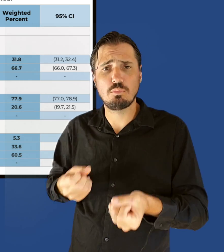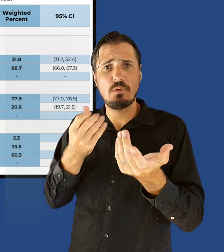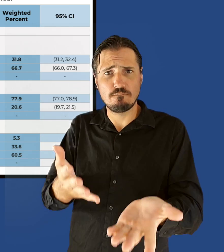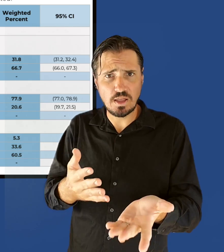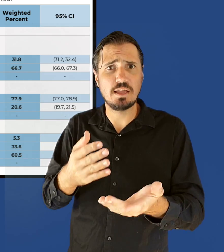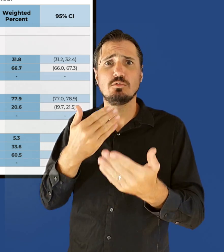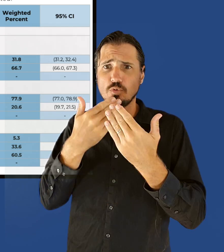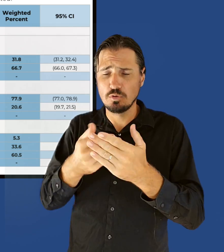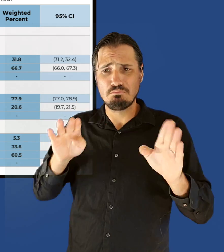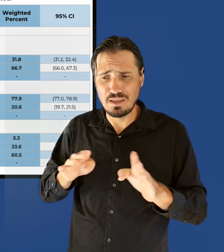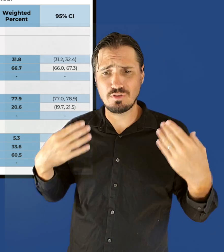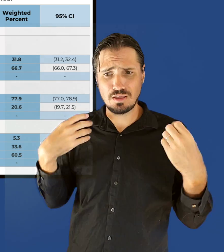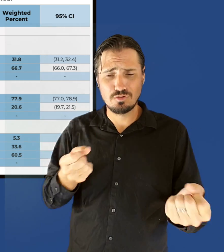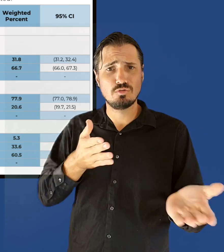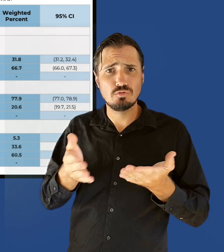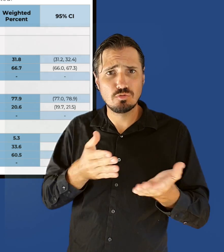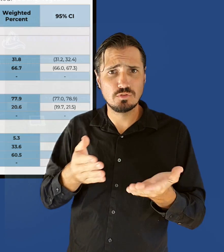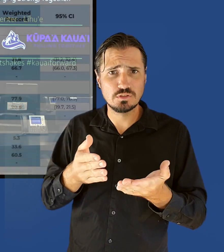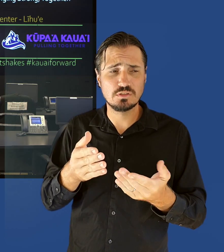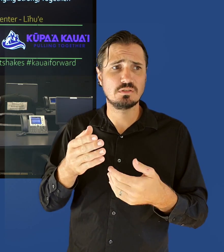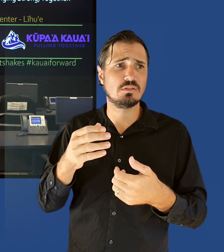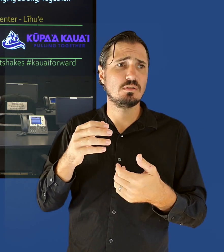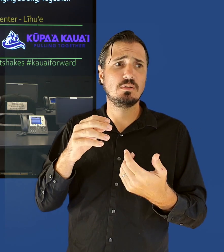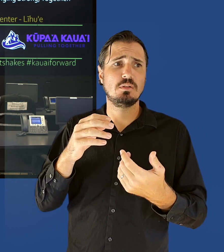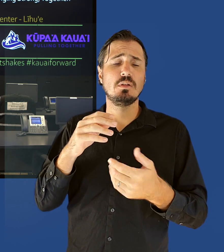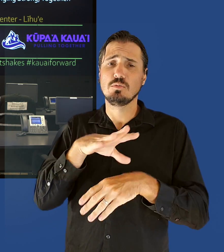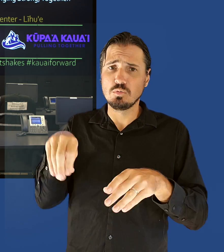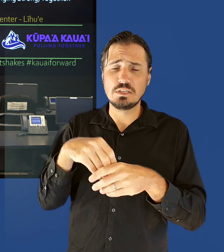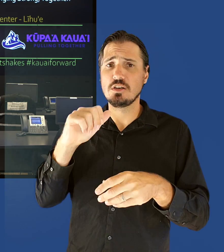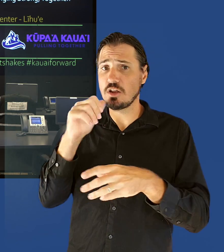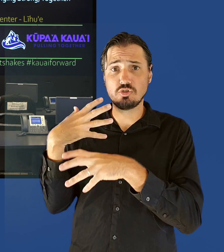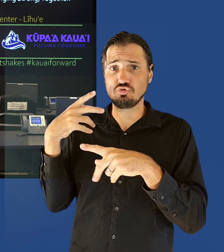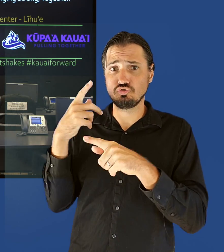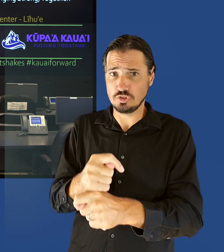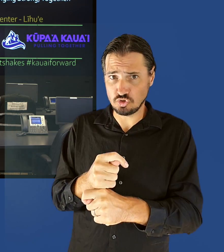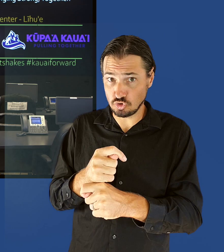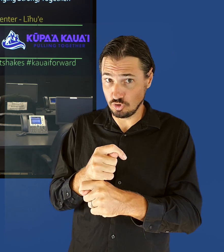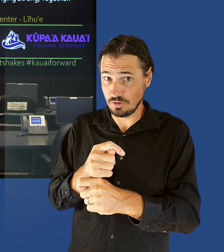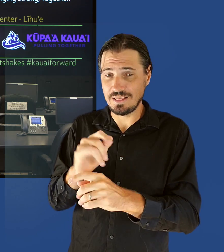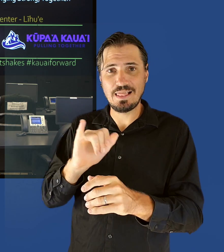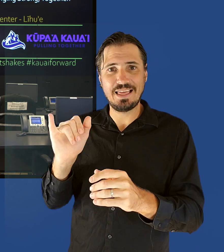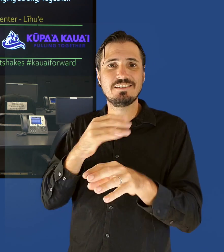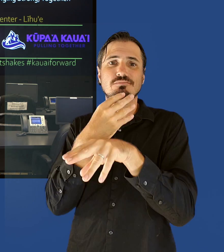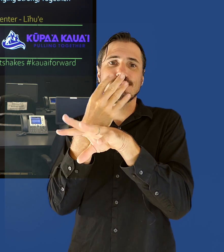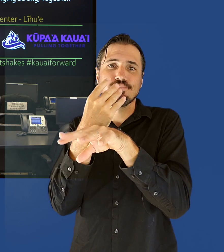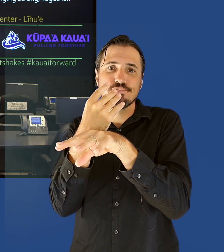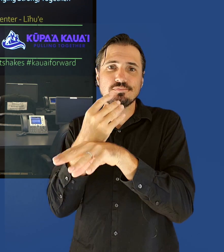affordable behavioral health services, including non-traditional approaches such as telehealth visits.